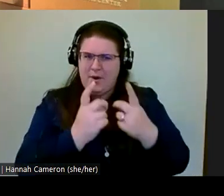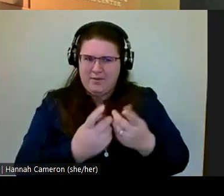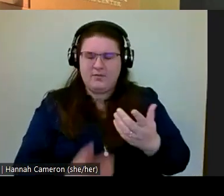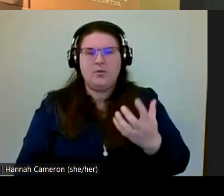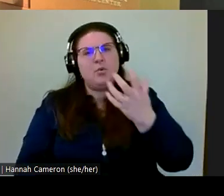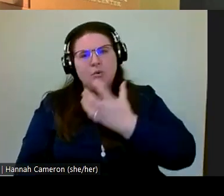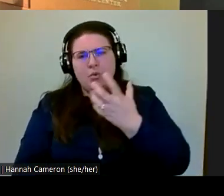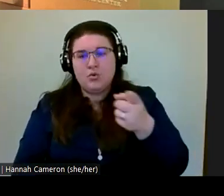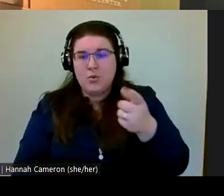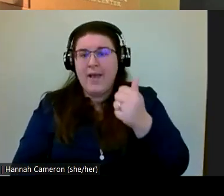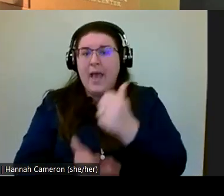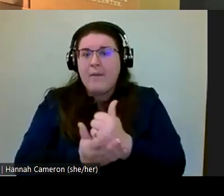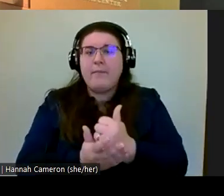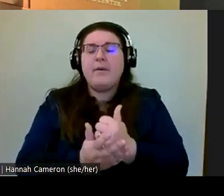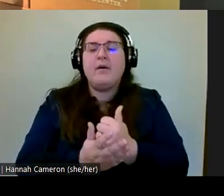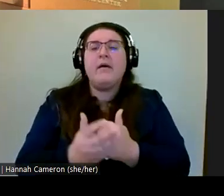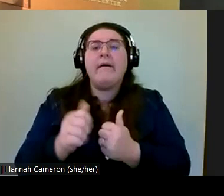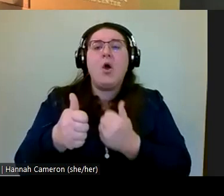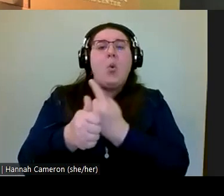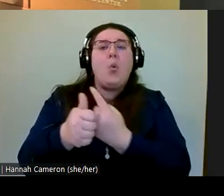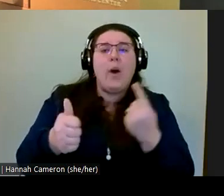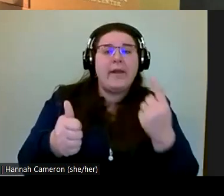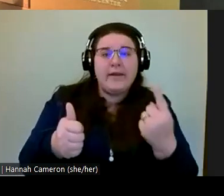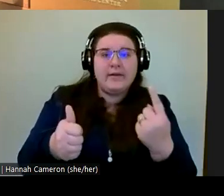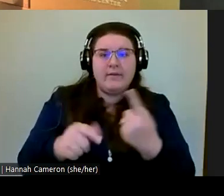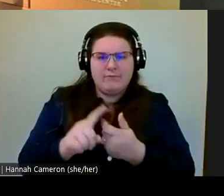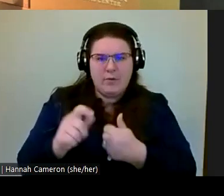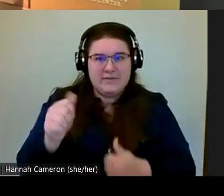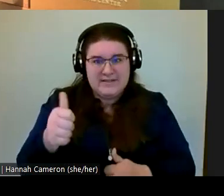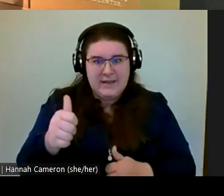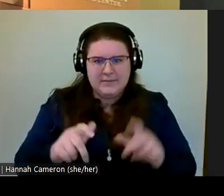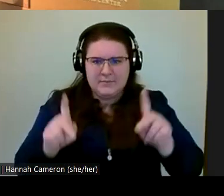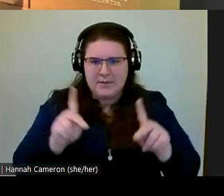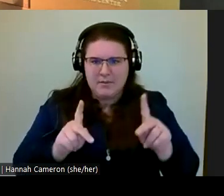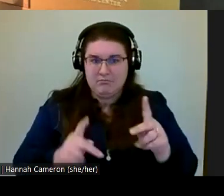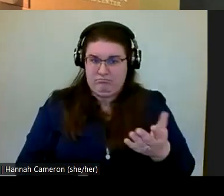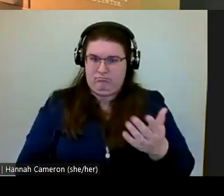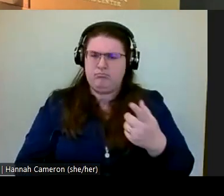one out of 10 people uh you know uh and and how do we feel about that and then people will say